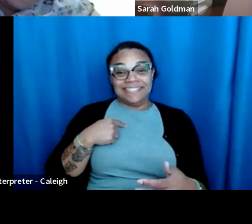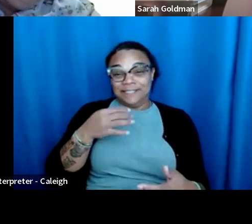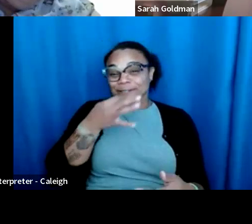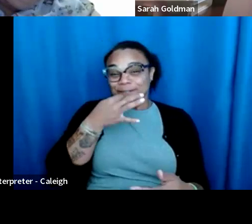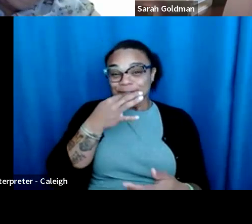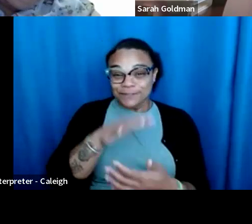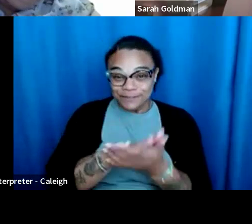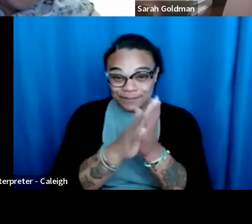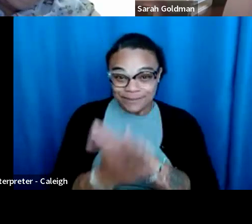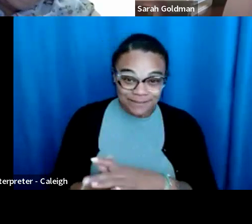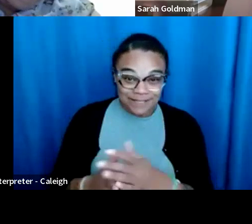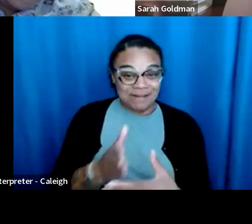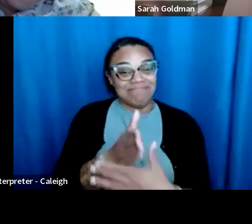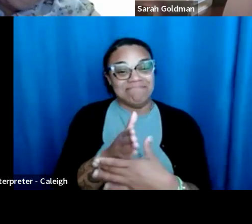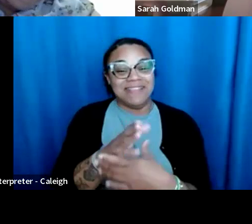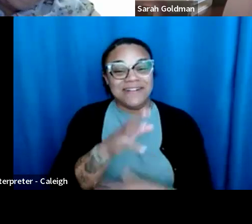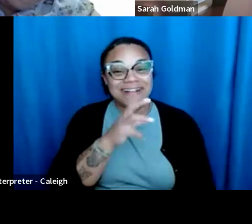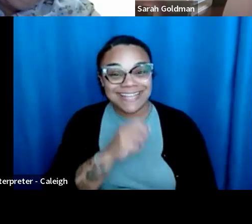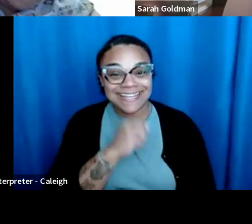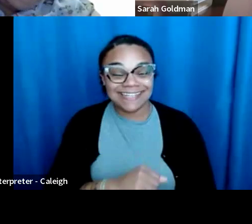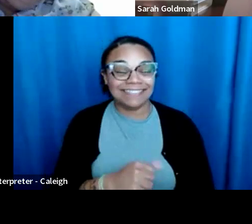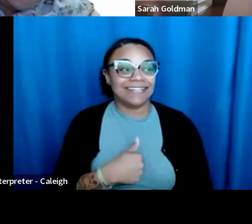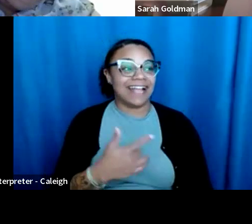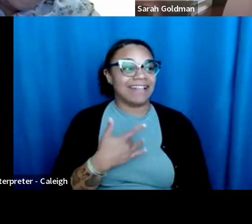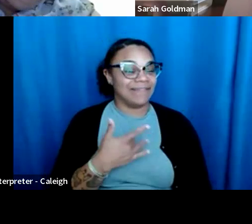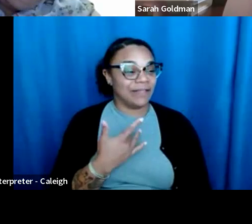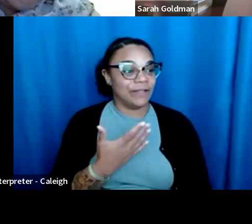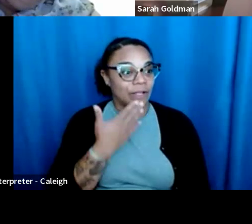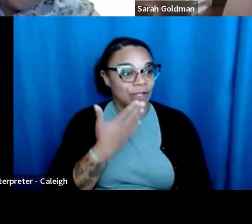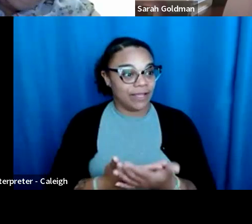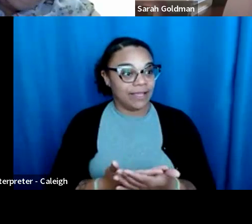it just makes me feel good that A, I had a voice,